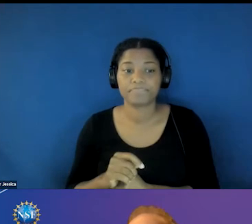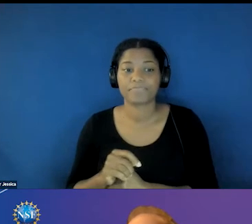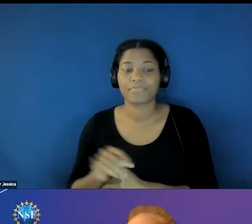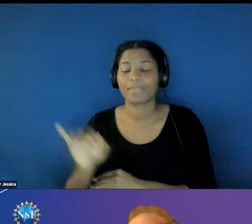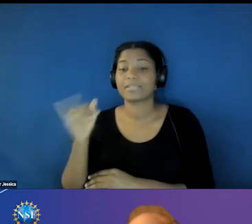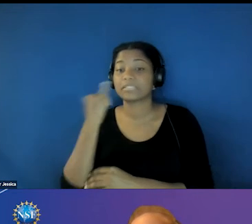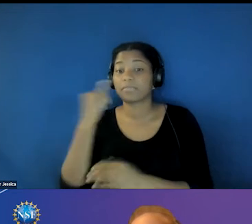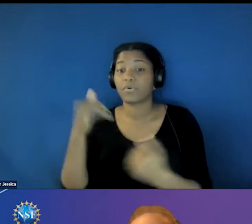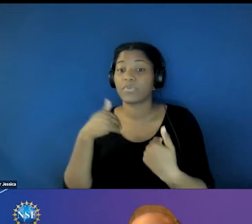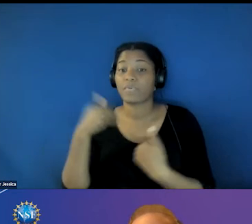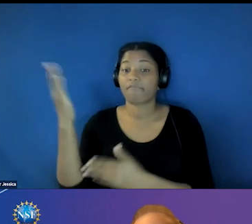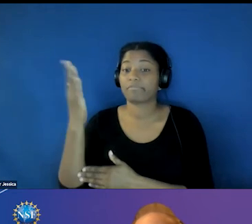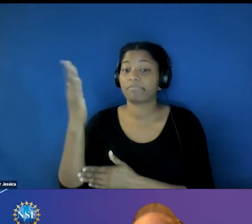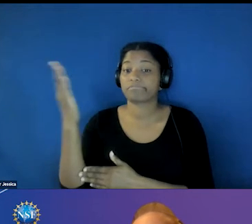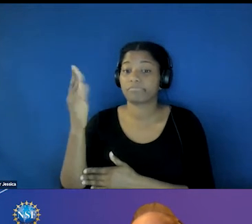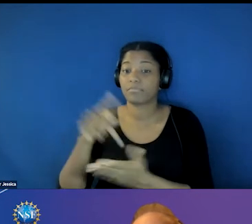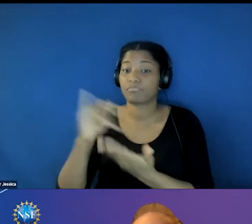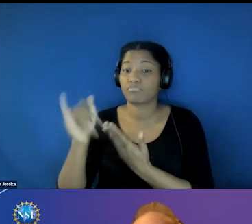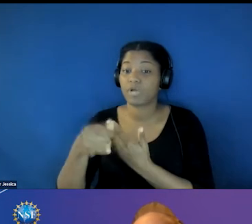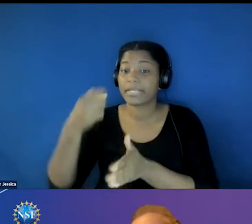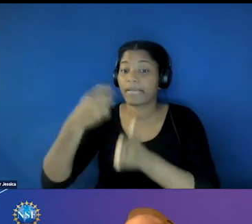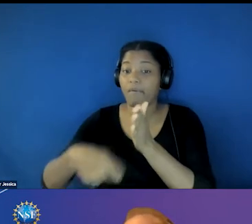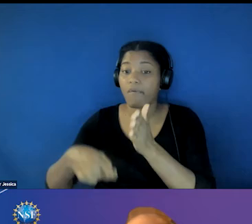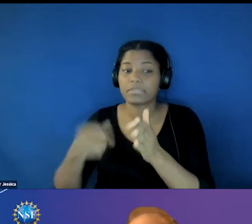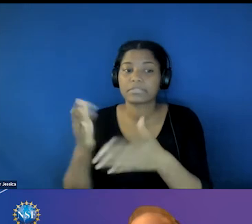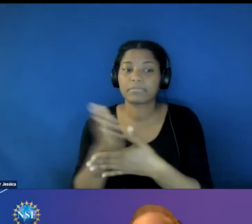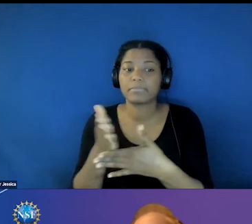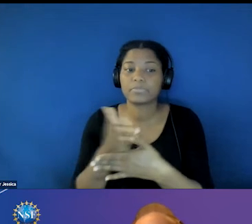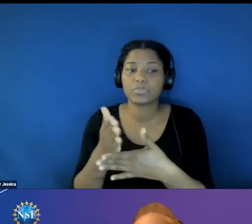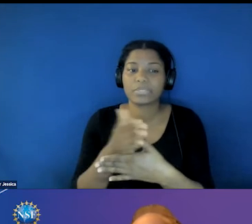and $20 million dollars for research infrastructure. It is,